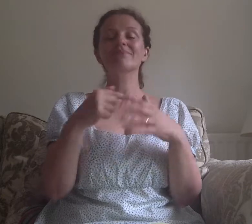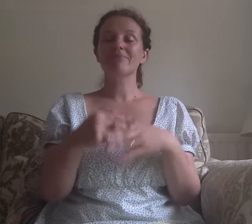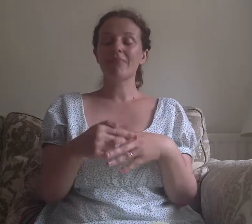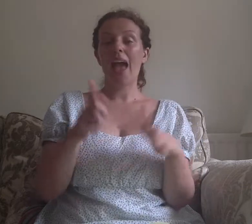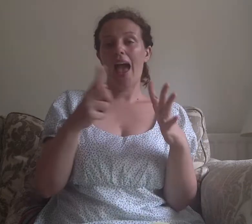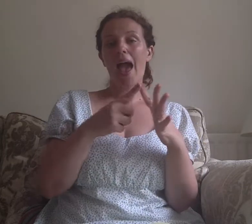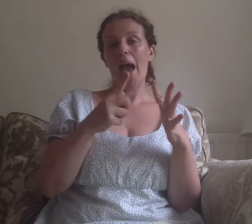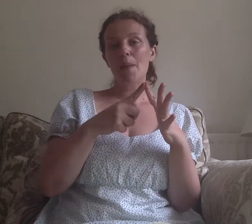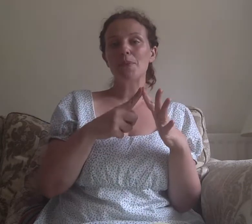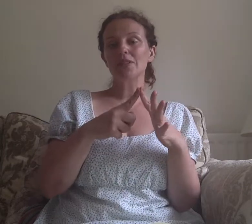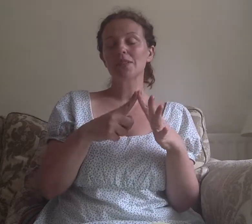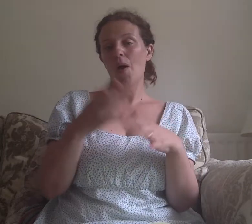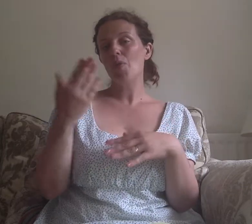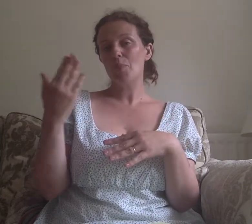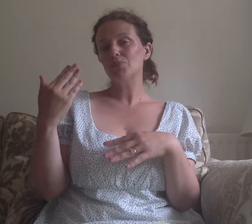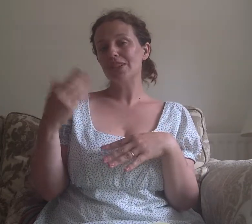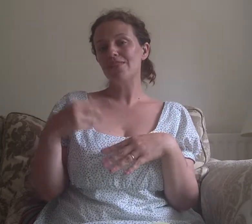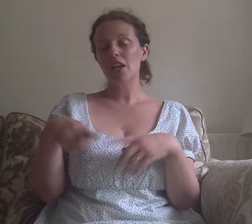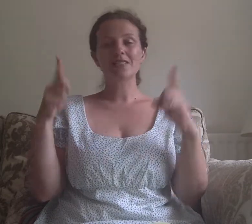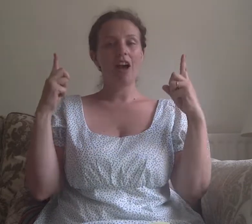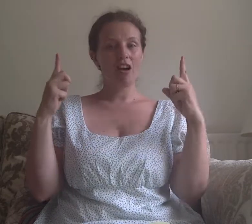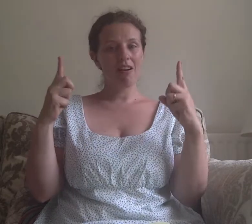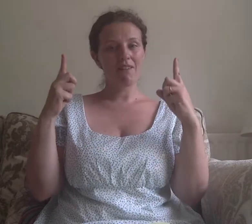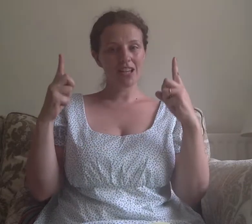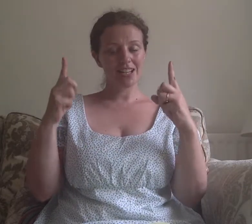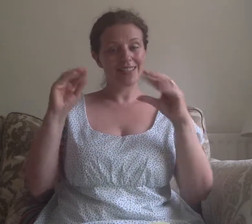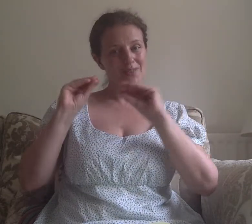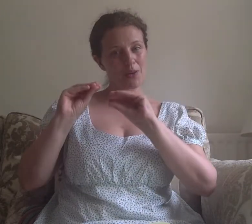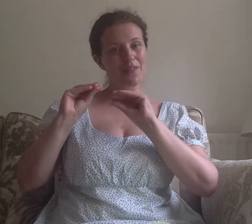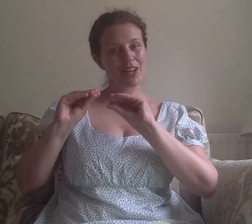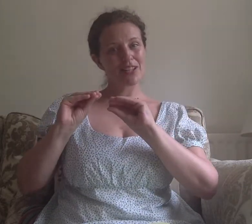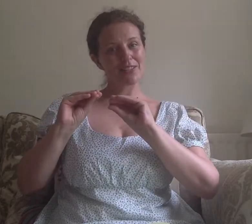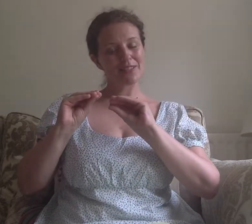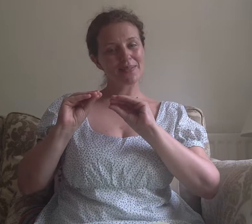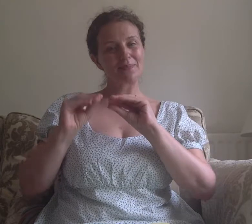Emma's previous governess